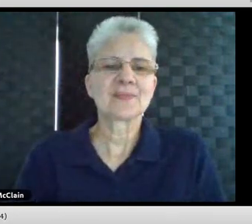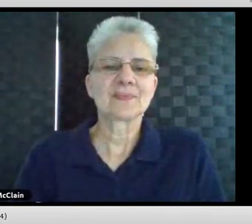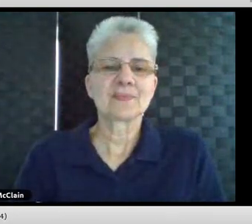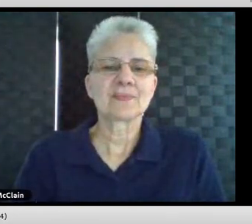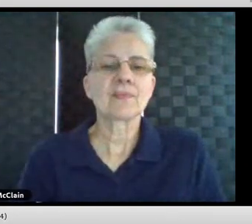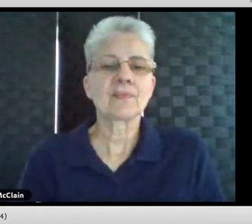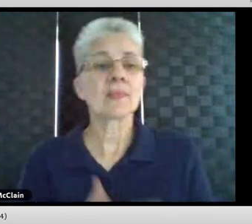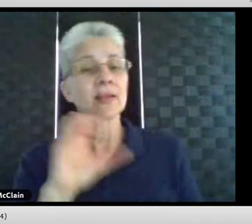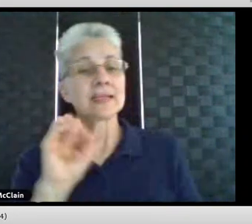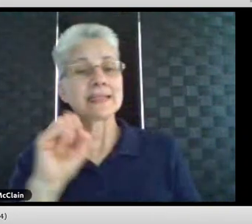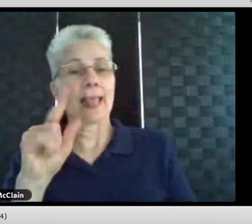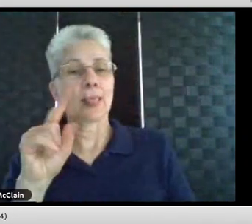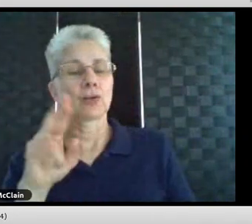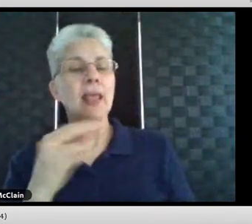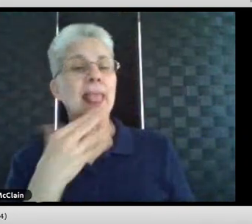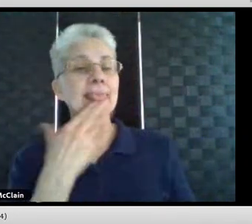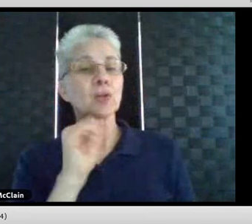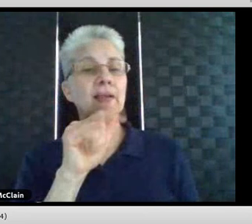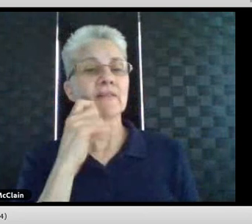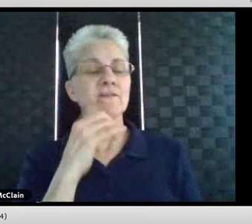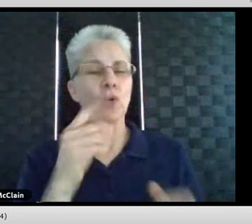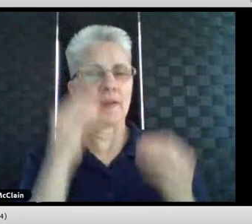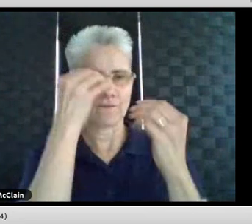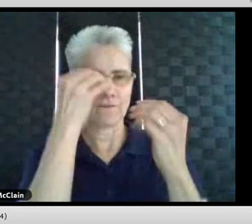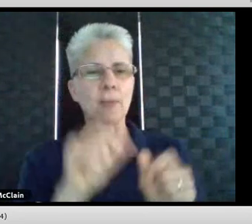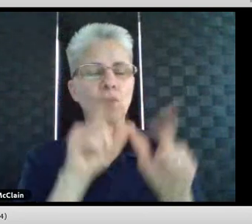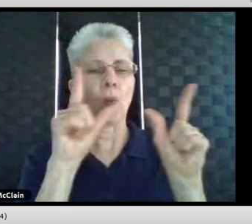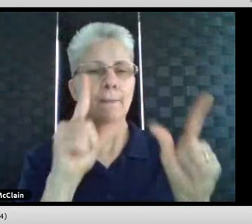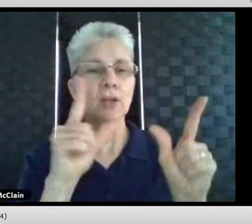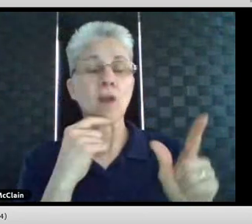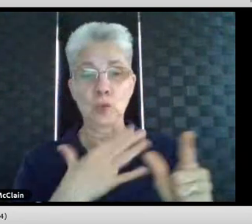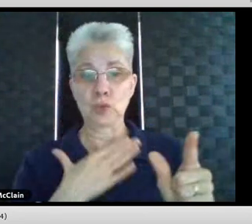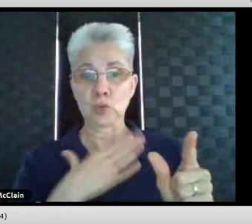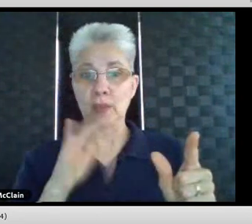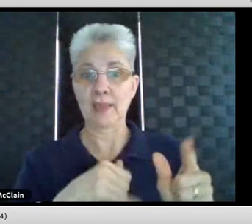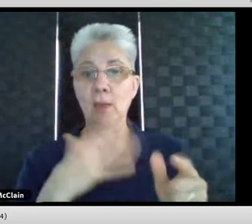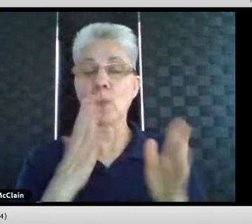for an informative webinar this morning. Attendees, if you enjoyed this webinar, we ask that you join us